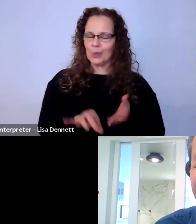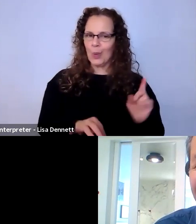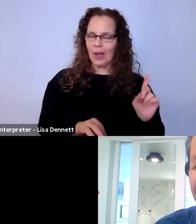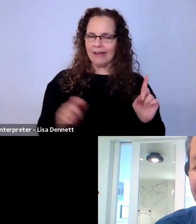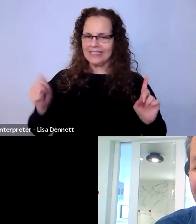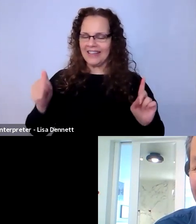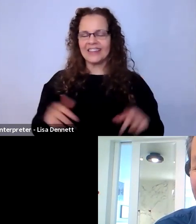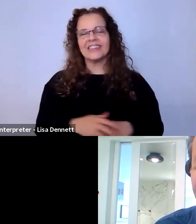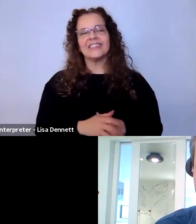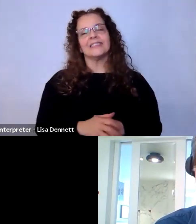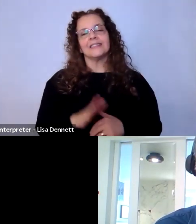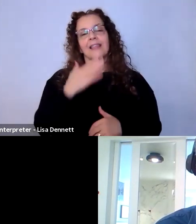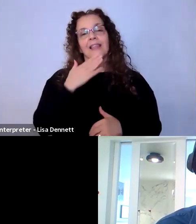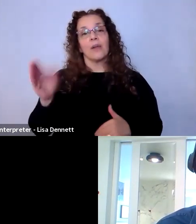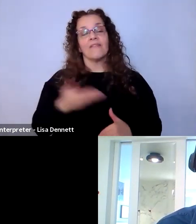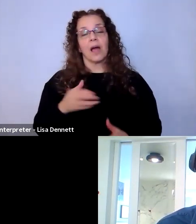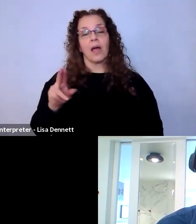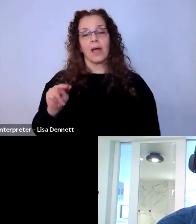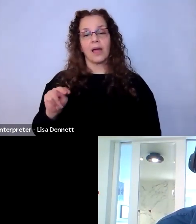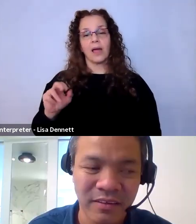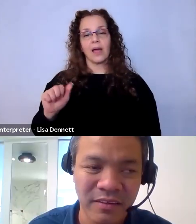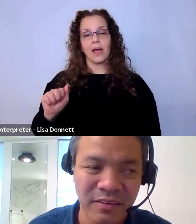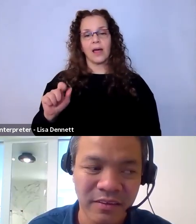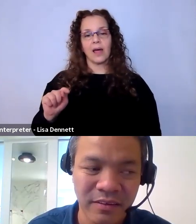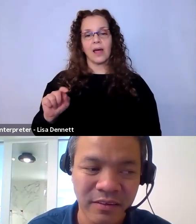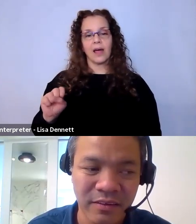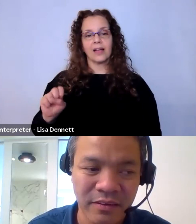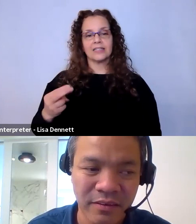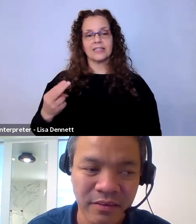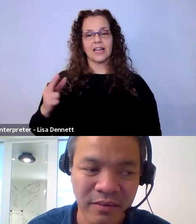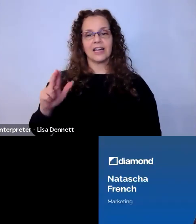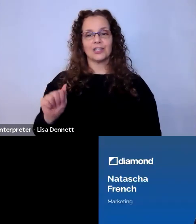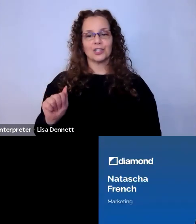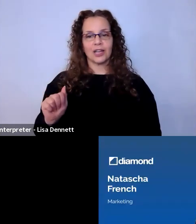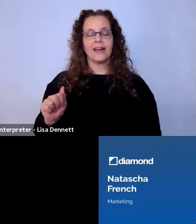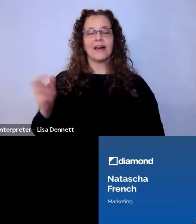i'm going to invite Natasha to come back online to close out the session.